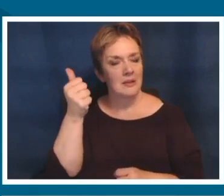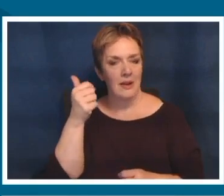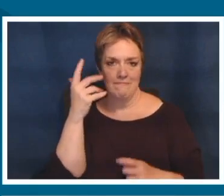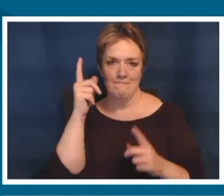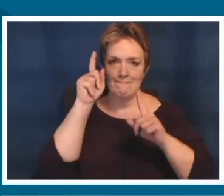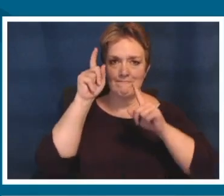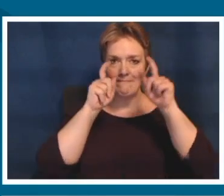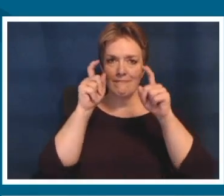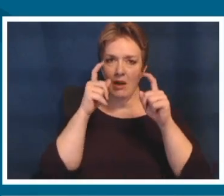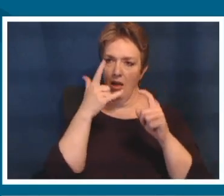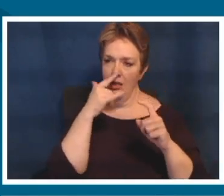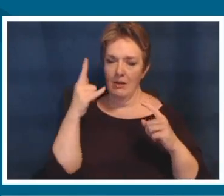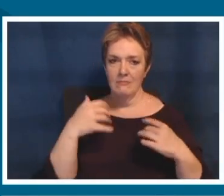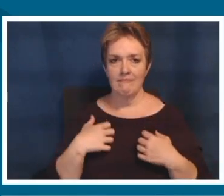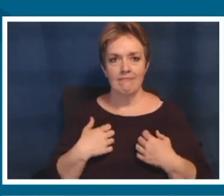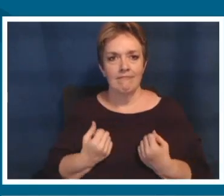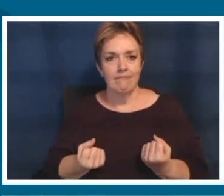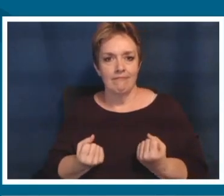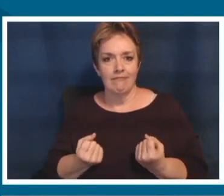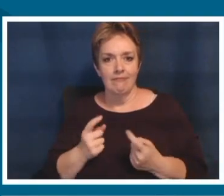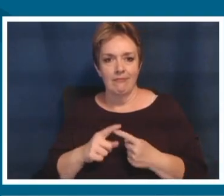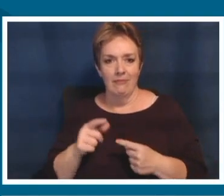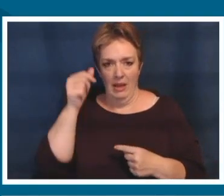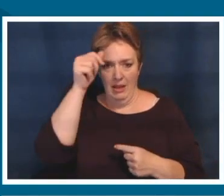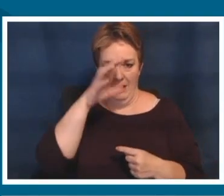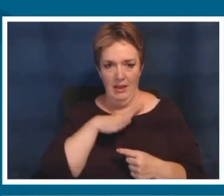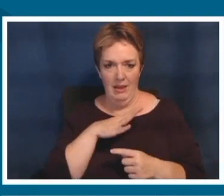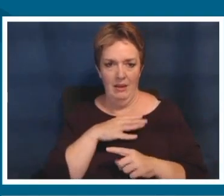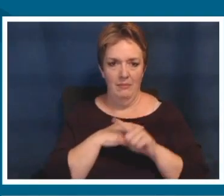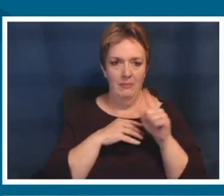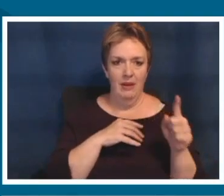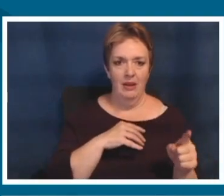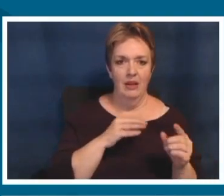but the male stance got more of